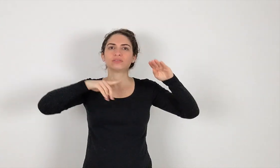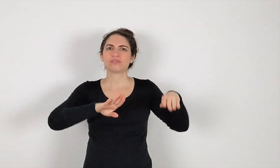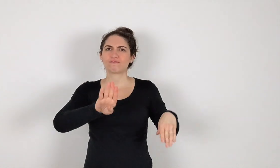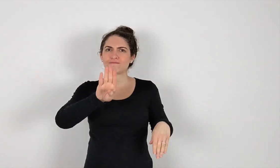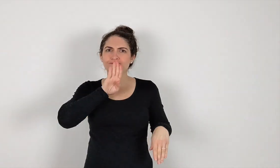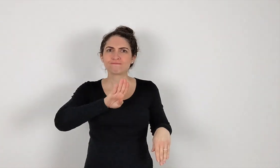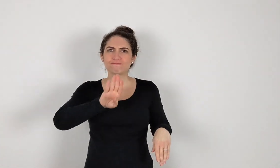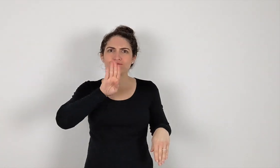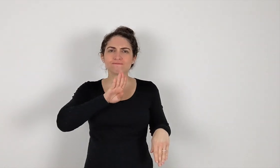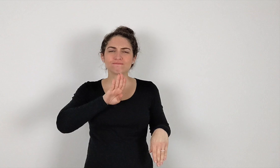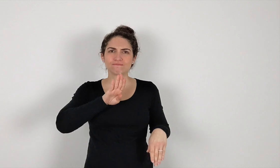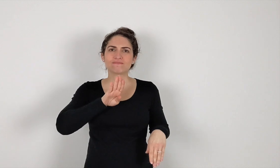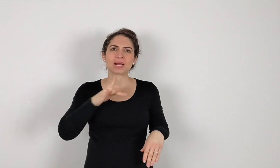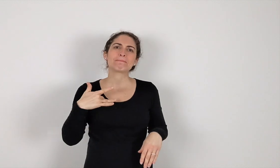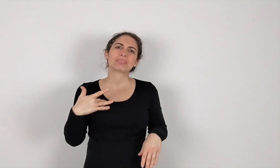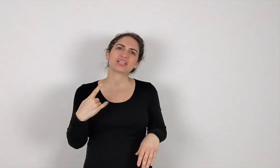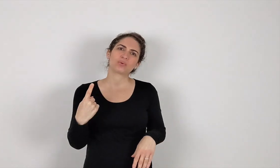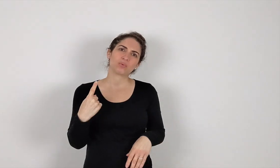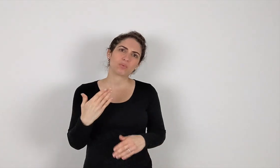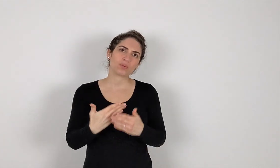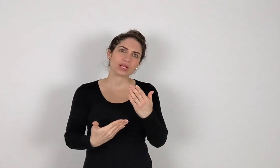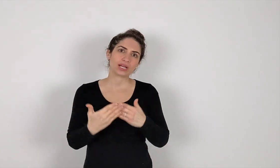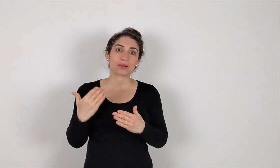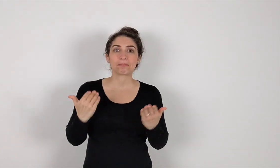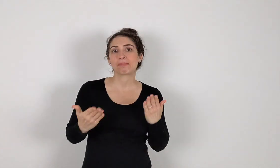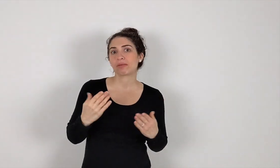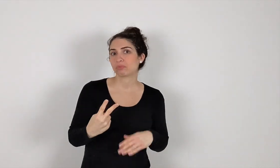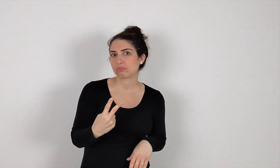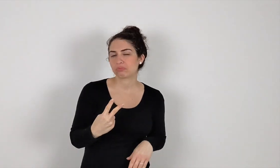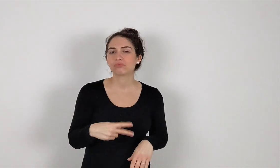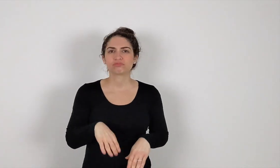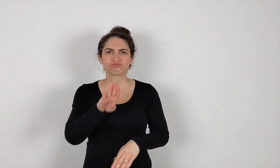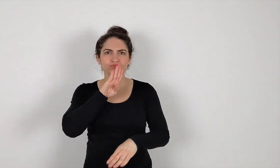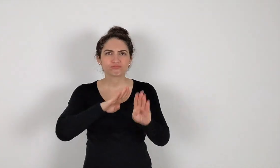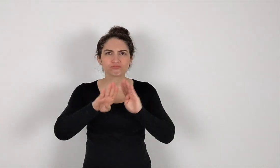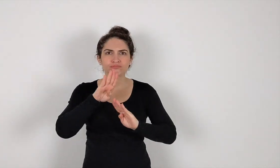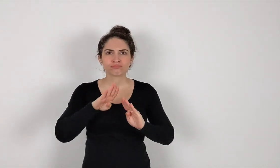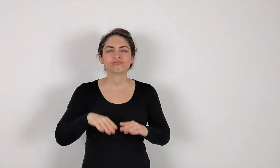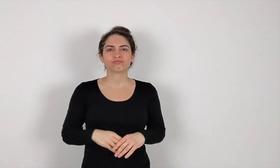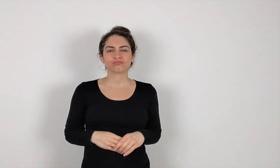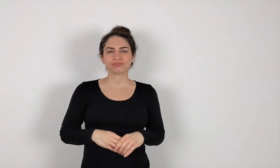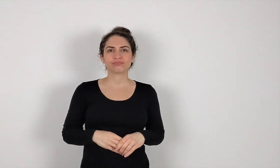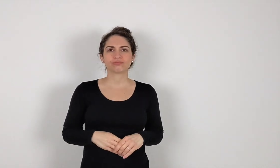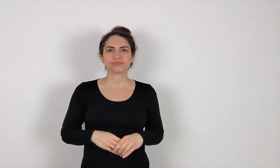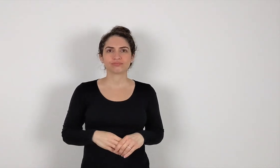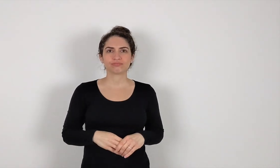versus FRUSTRATED, and you tend to have one hand or maybe two for frustrated.